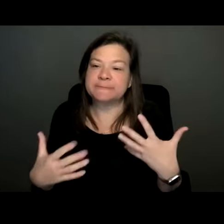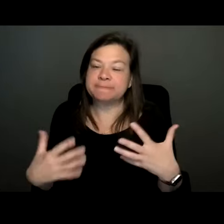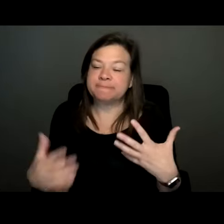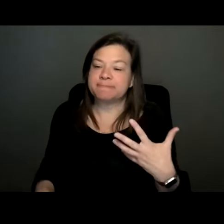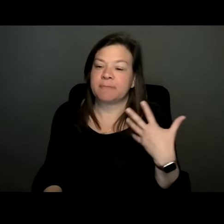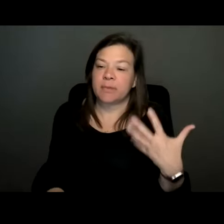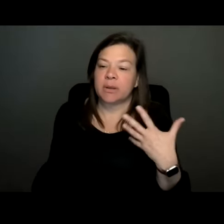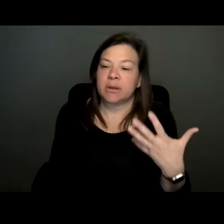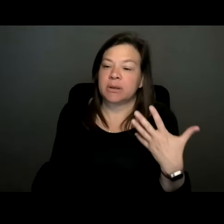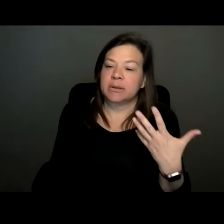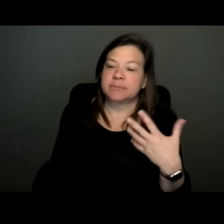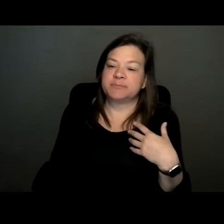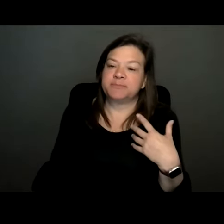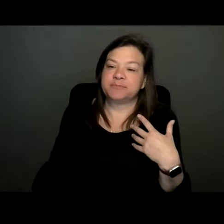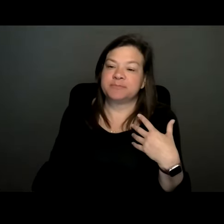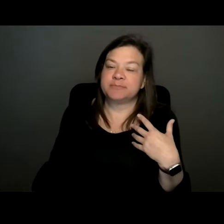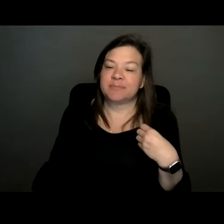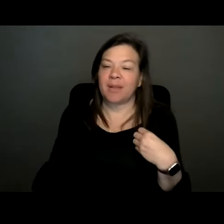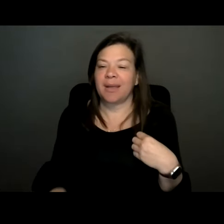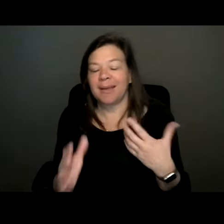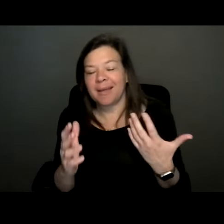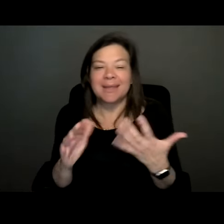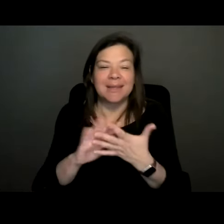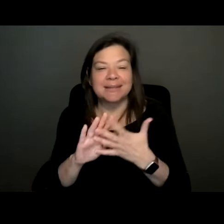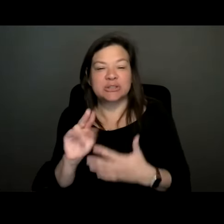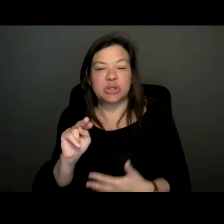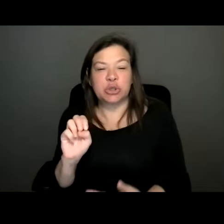well, it's nuanced, but it's also not,